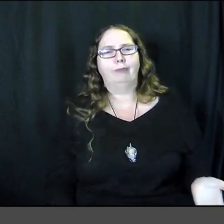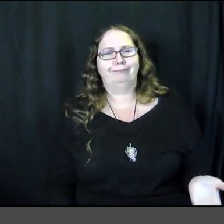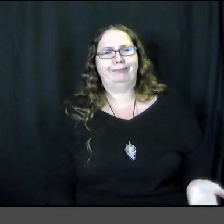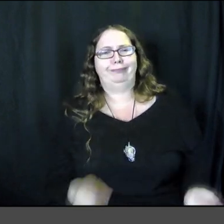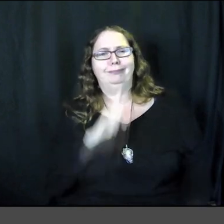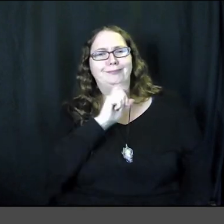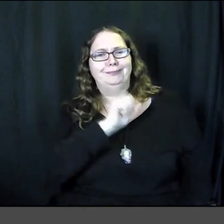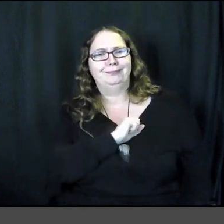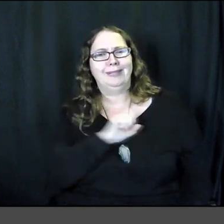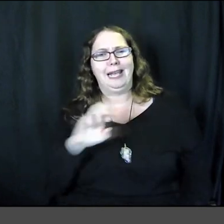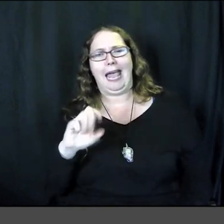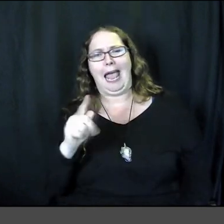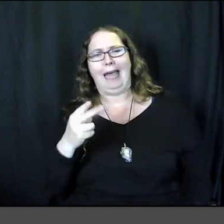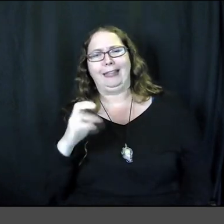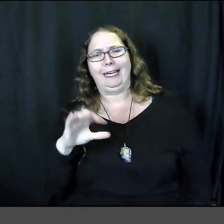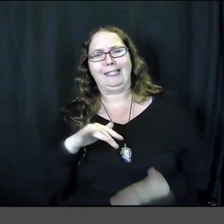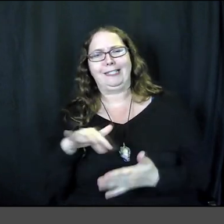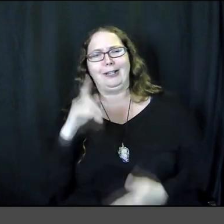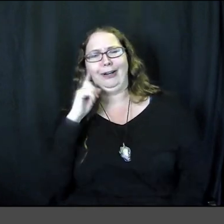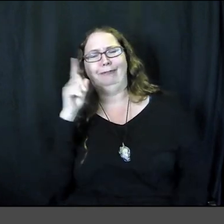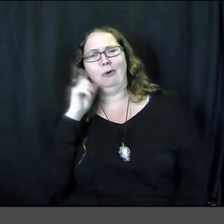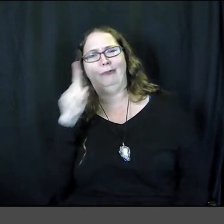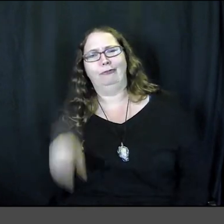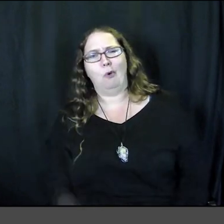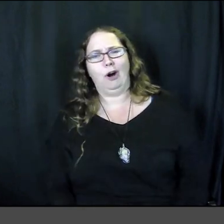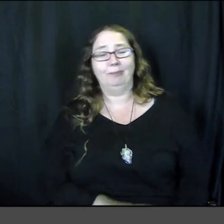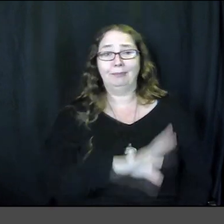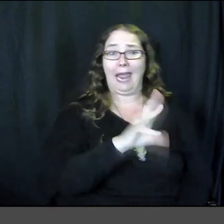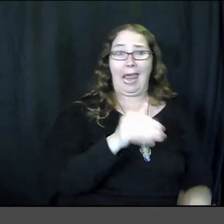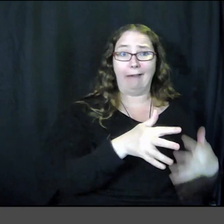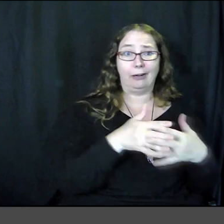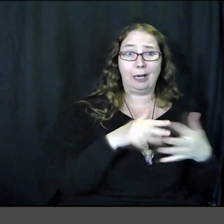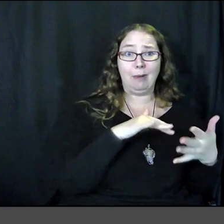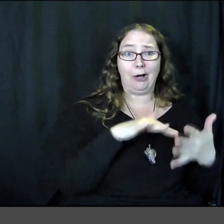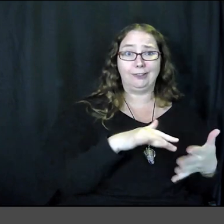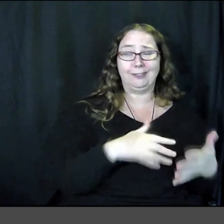WHO NEEDS THAT AFRICAN AMERICAN STUDY STUFF? WHO NEEDS THAT LATINO STUDY STUFF?